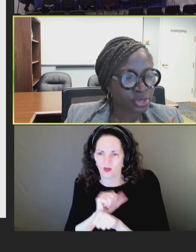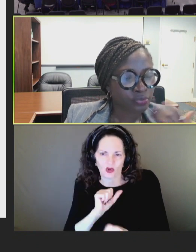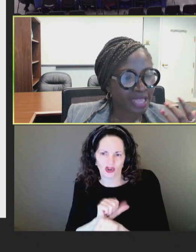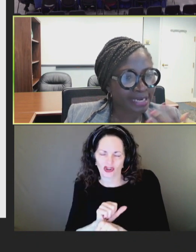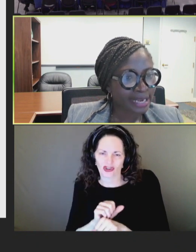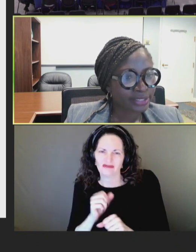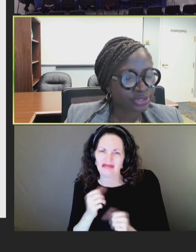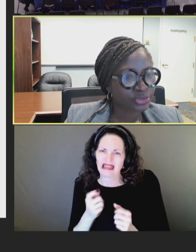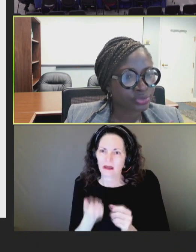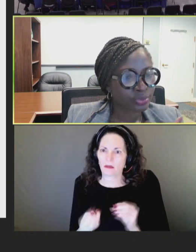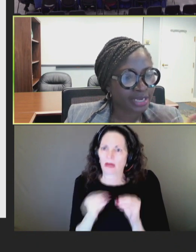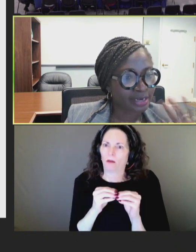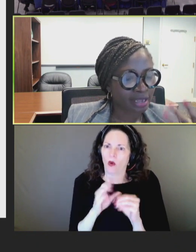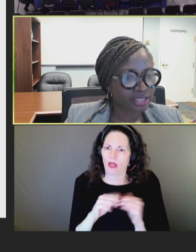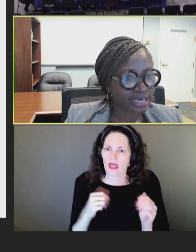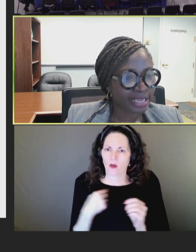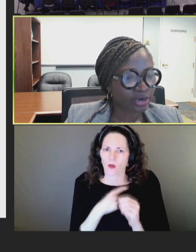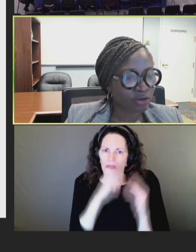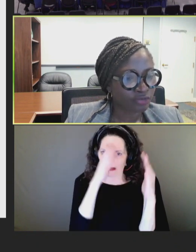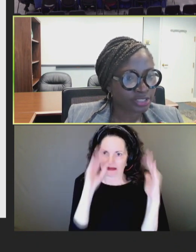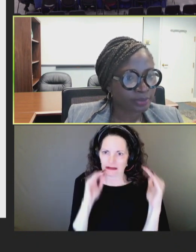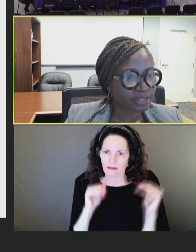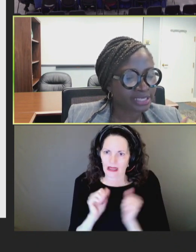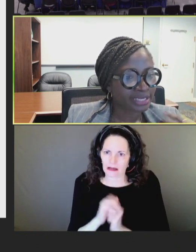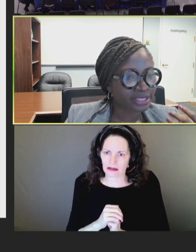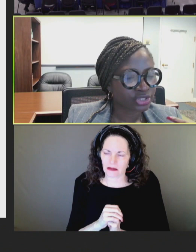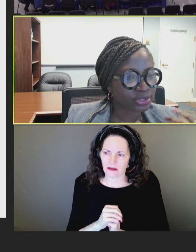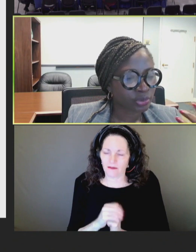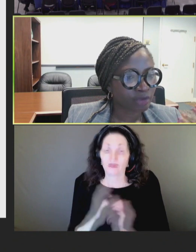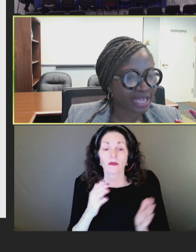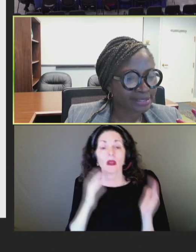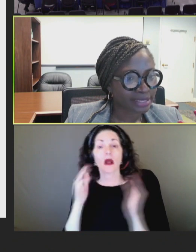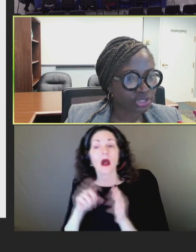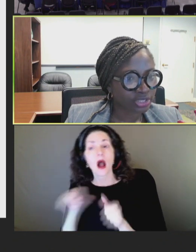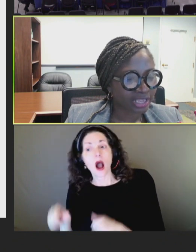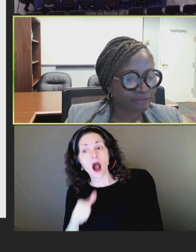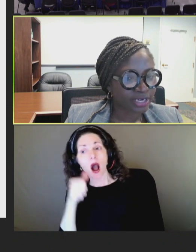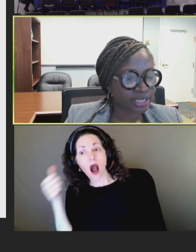So, that led to another layer of response. In addition to our vaccination effort,